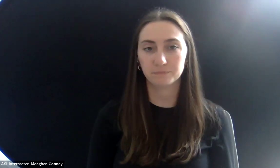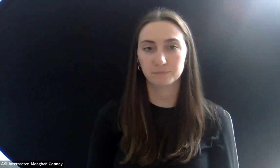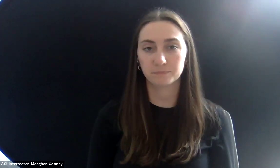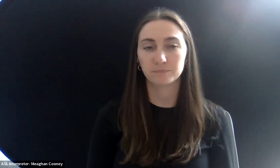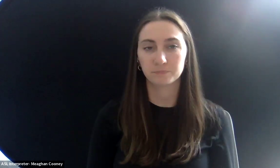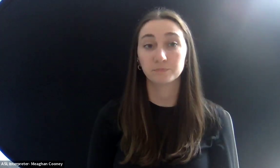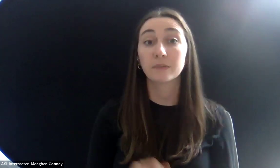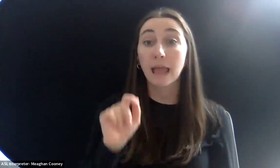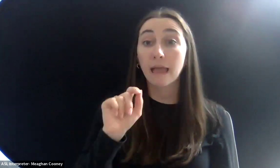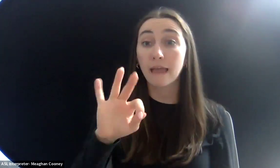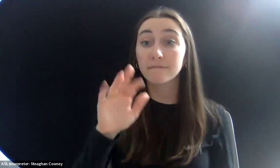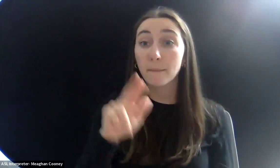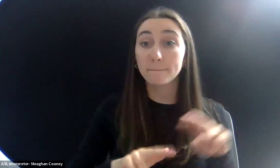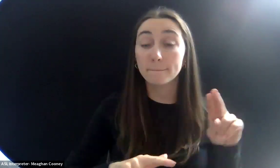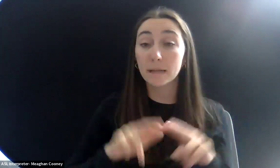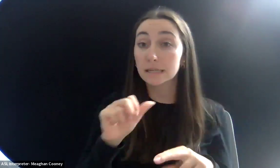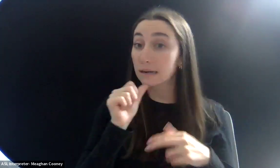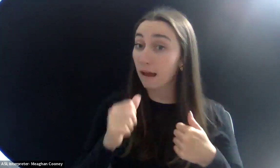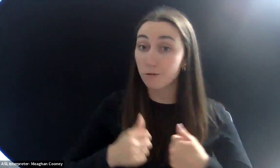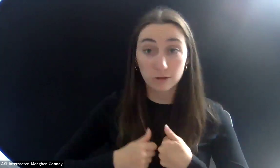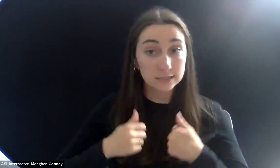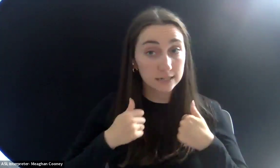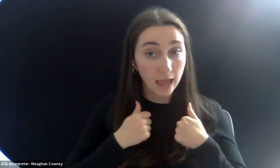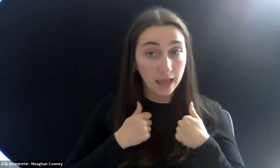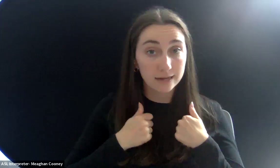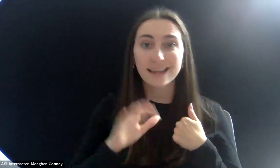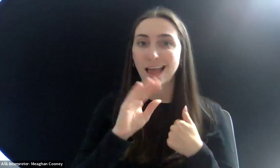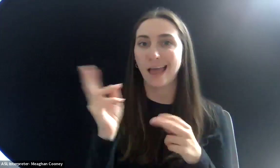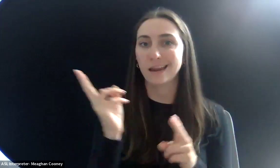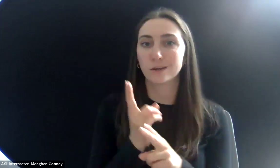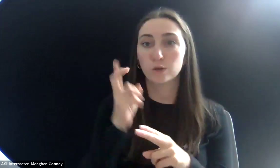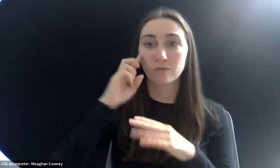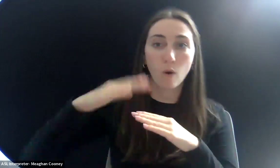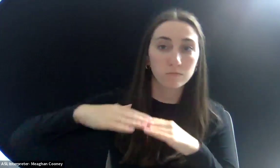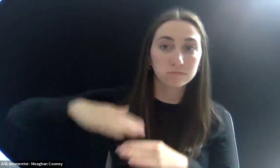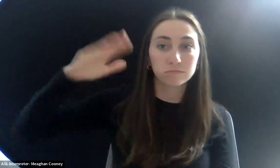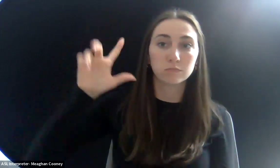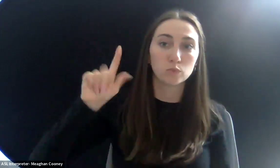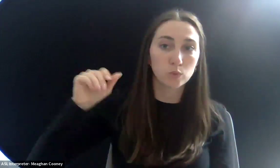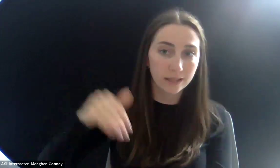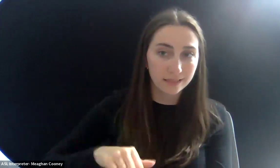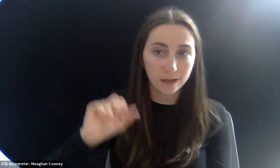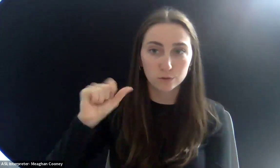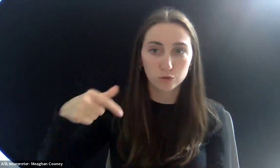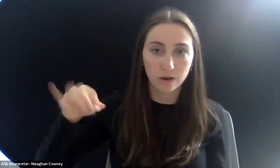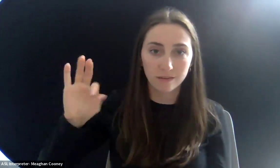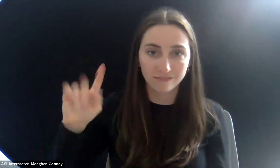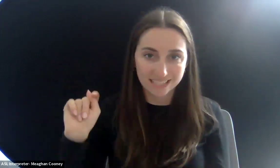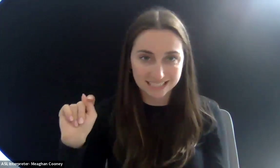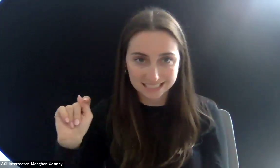So if you had a non residential large commercial building, except for those types that are indicated in the title, it's the